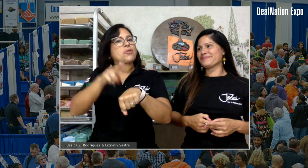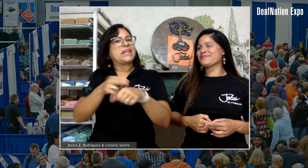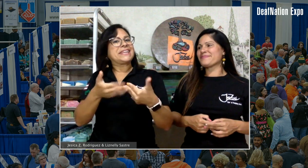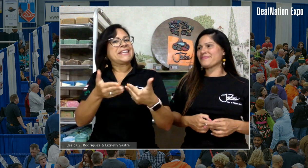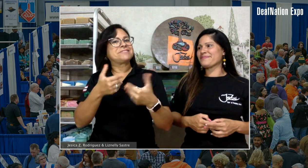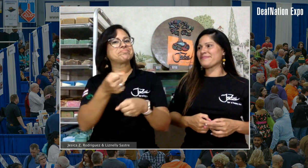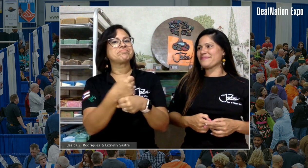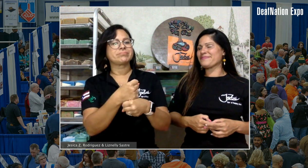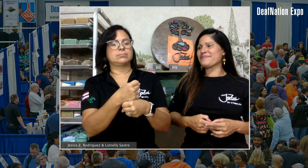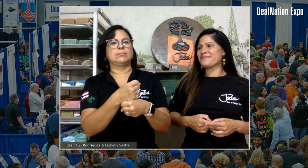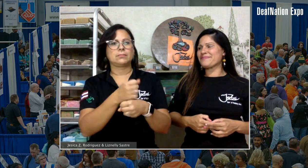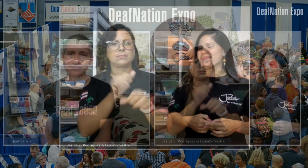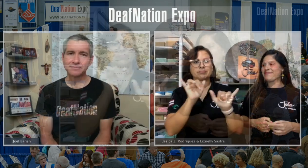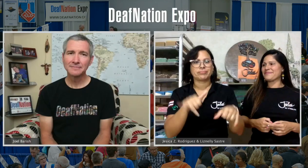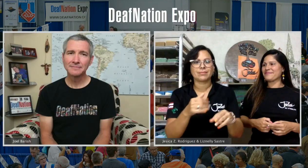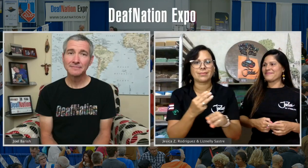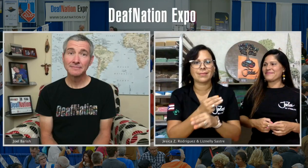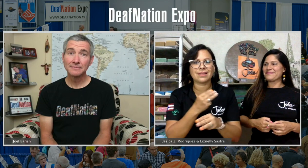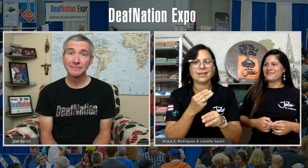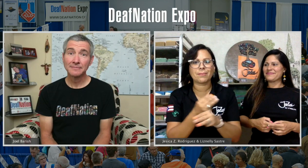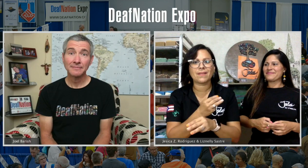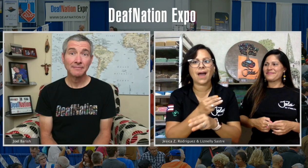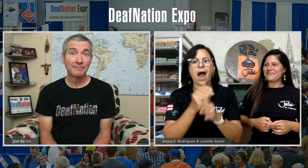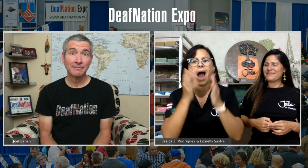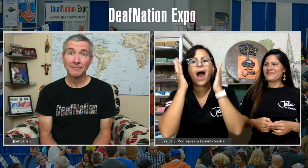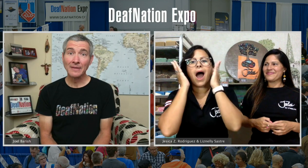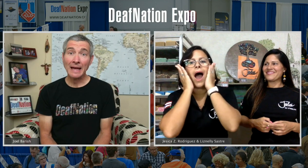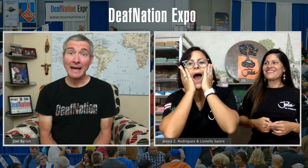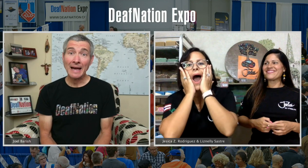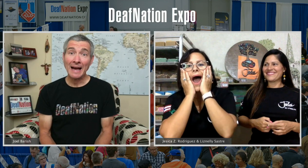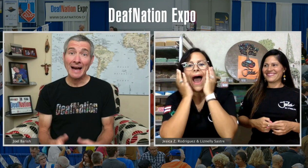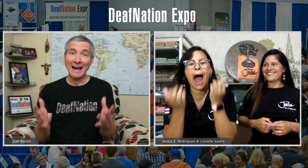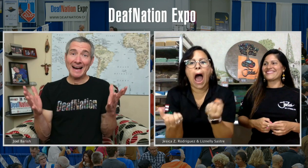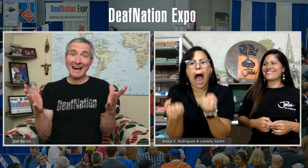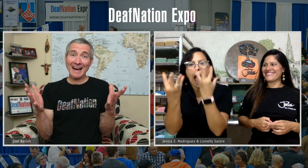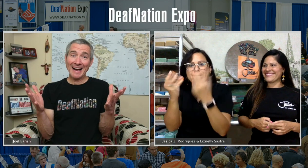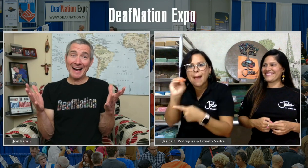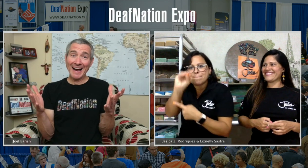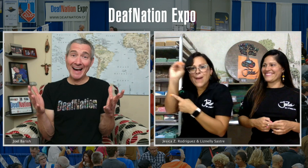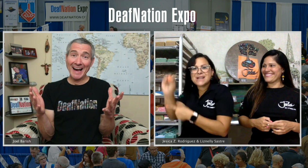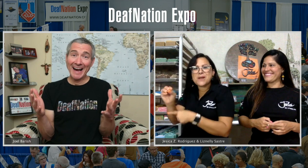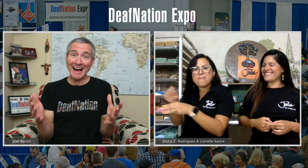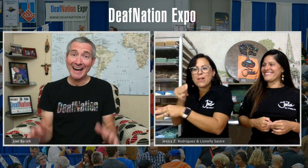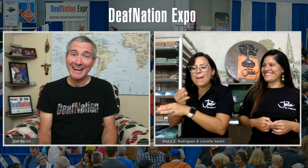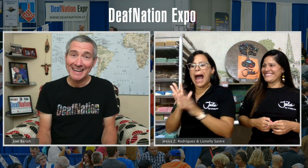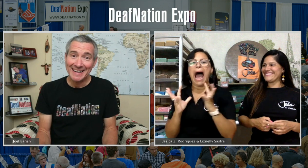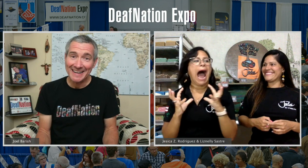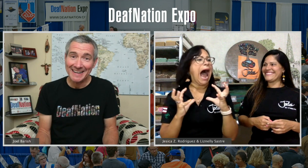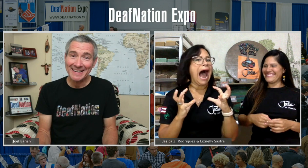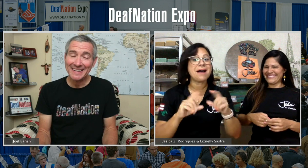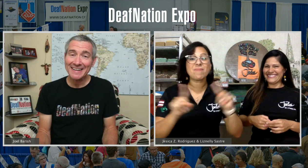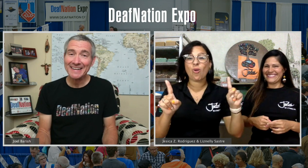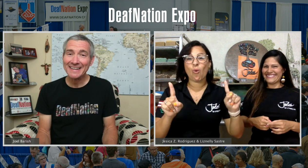because I thought it would be natural and easy but still includes math… How many percentages?